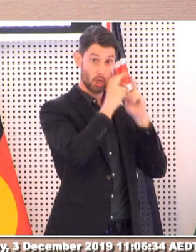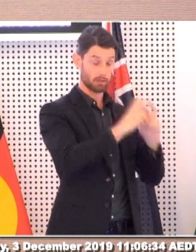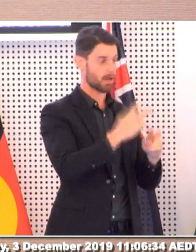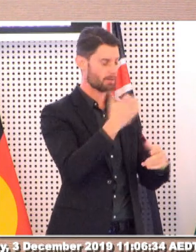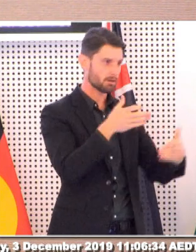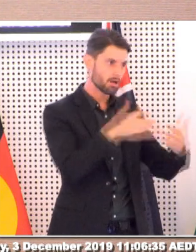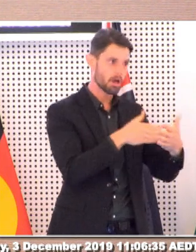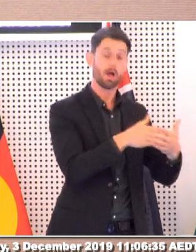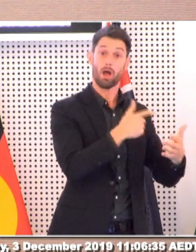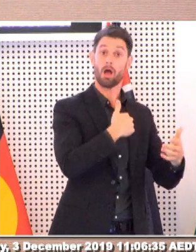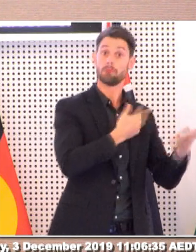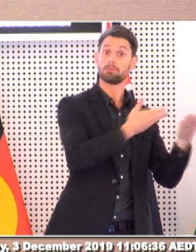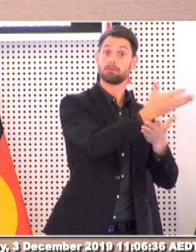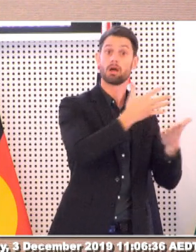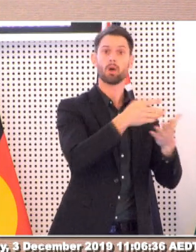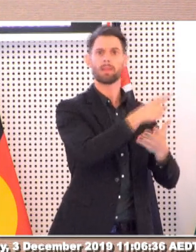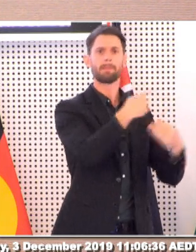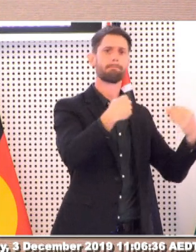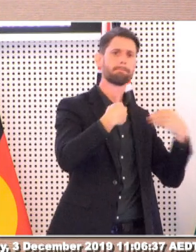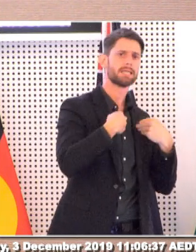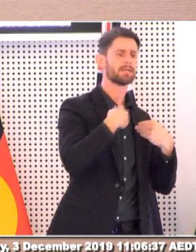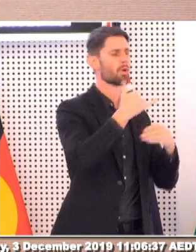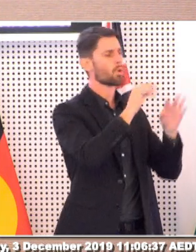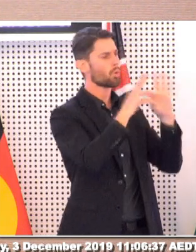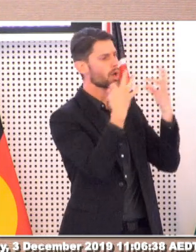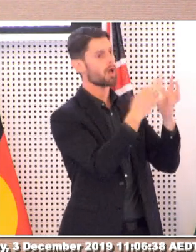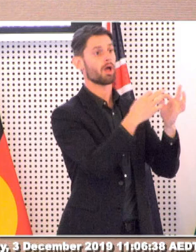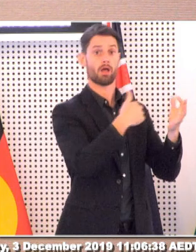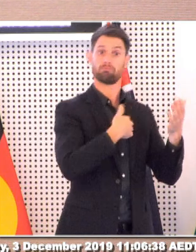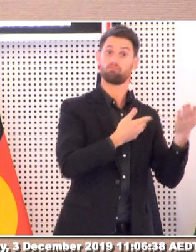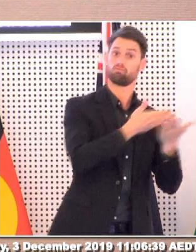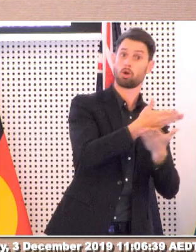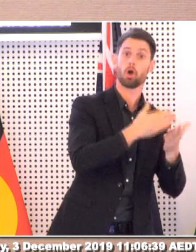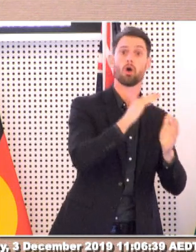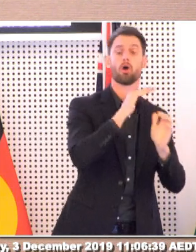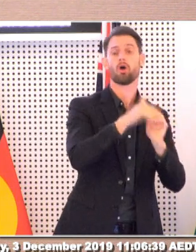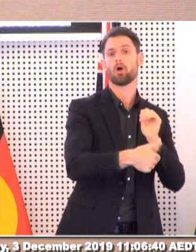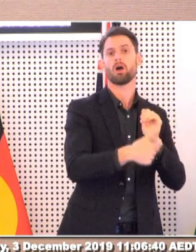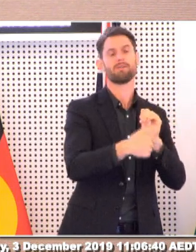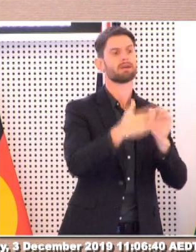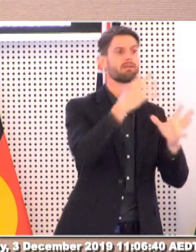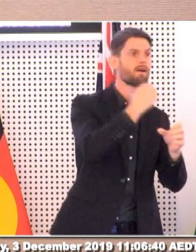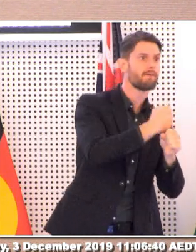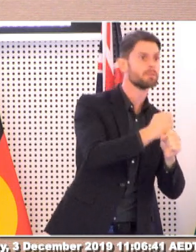I speak to people in government positions, I speak to a lot of very generous disability advocates and